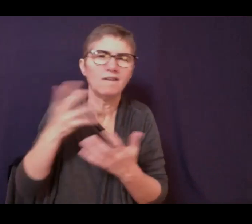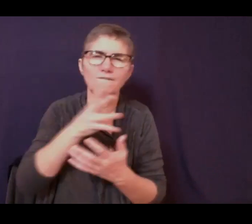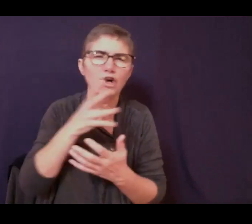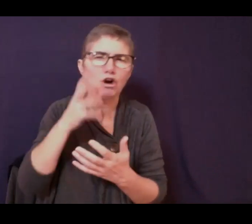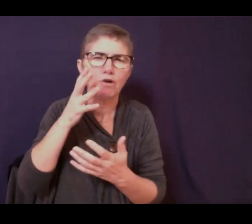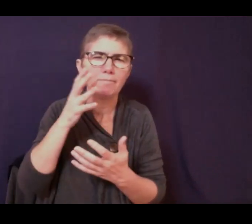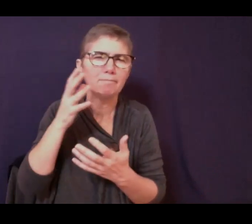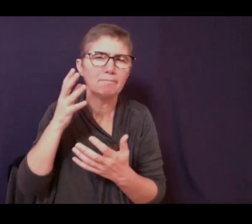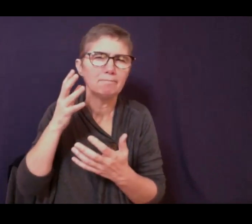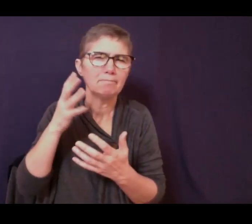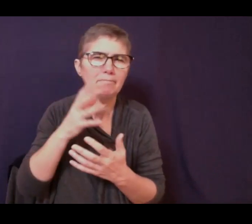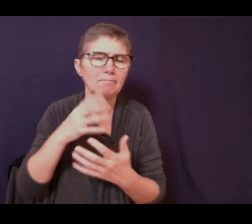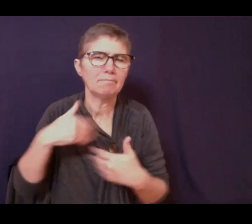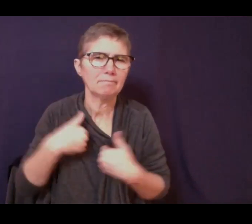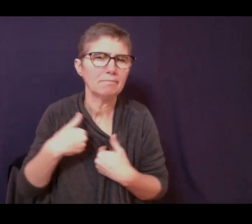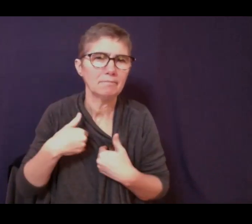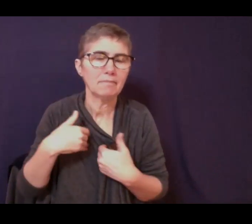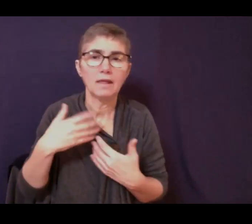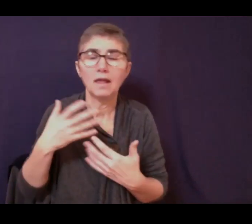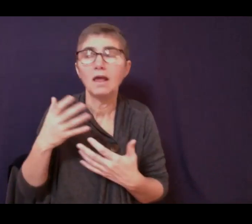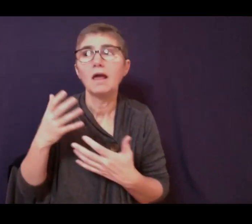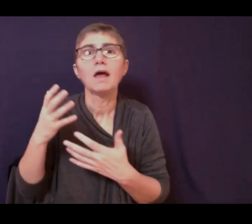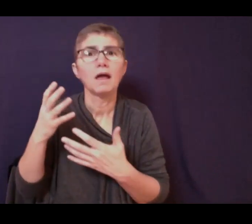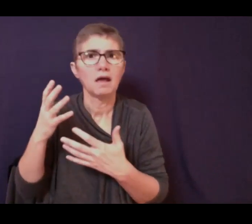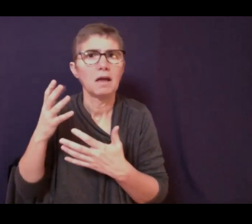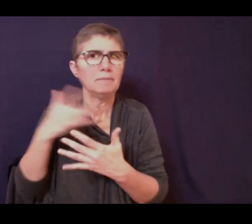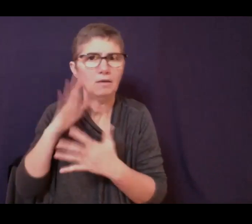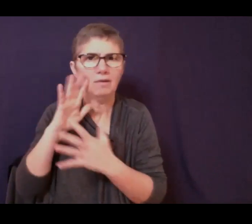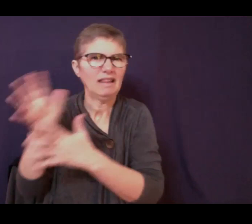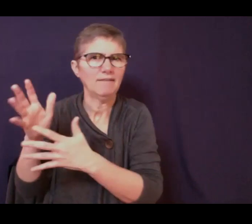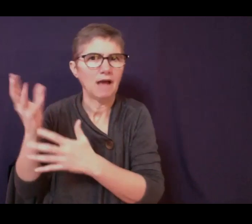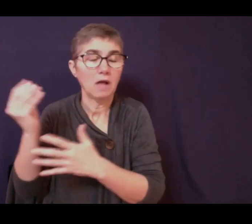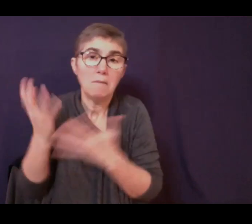a goat my parents actually have goats and I I think it would be a little difficult to